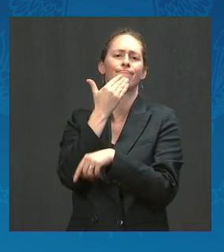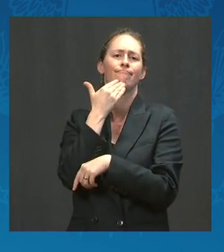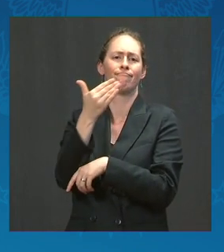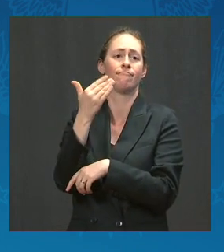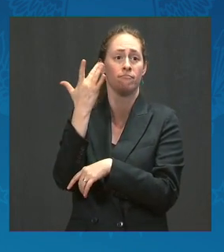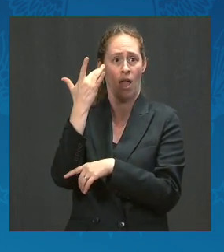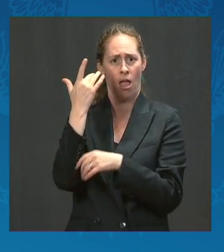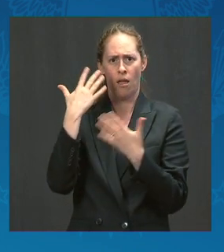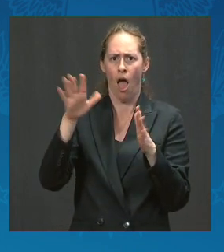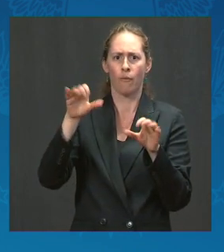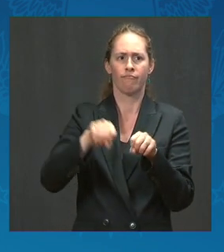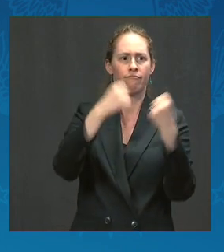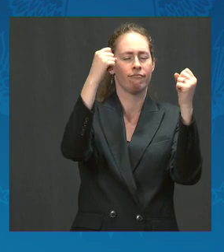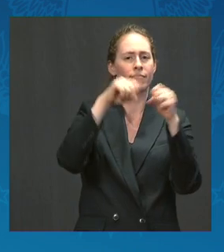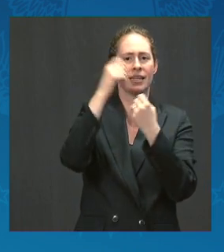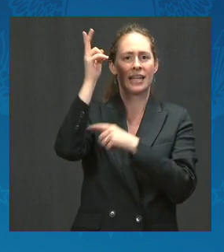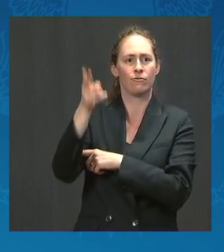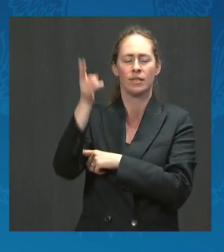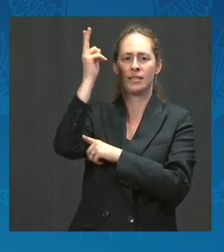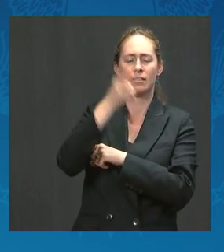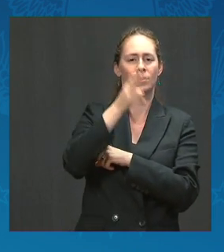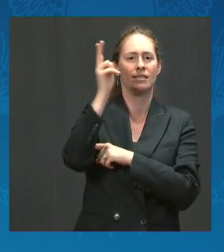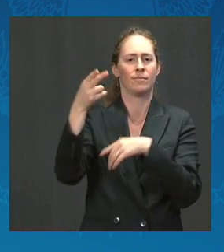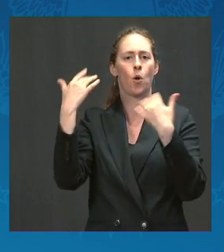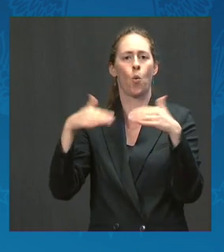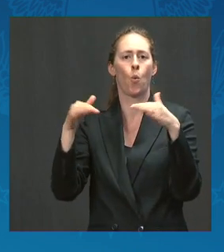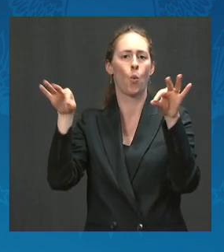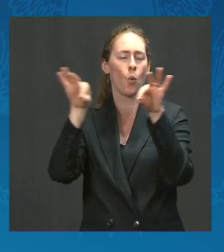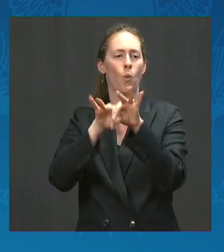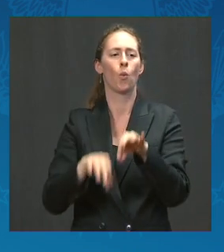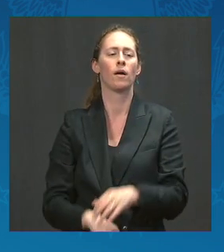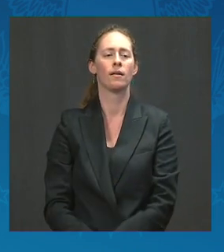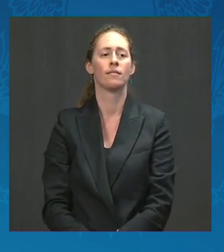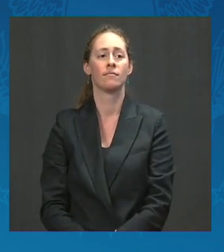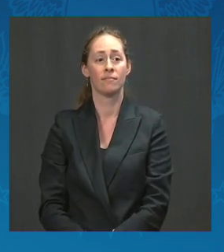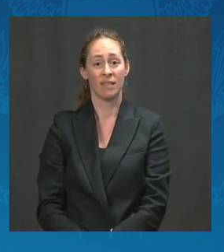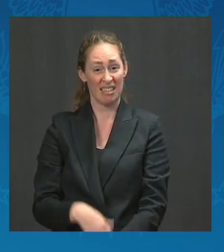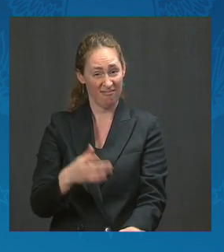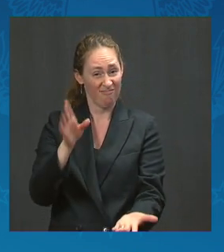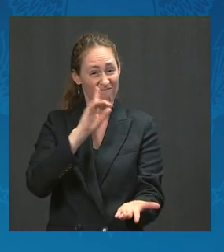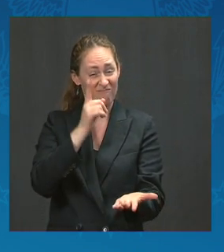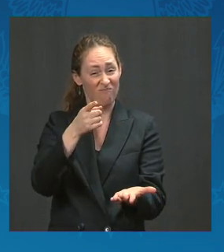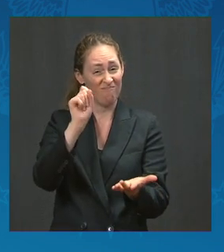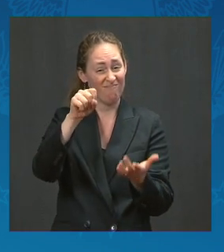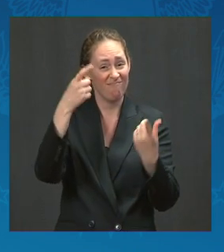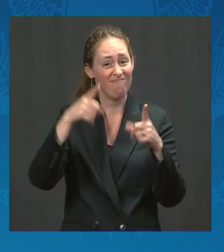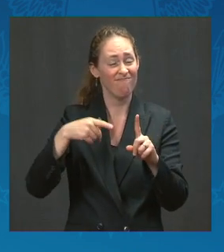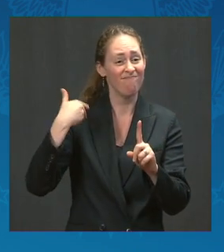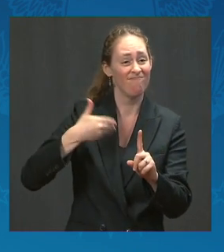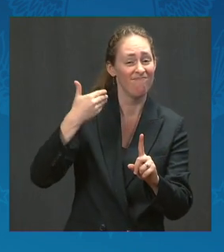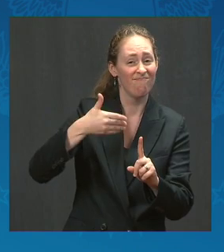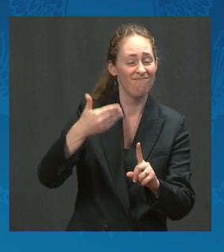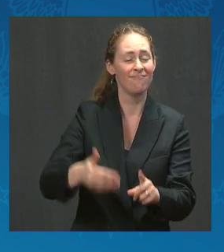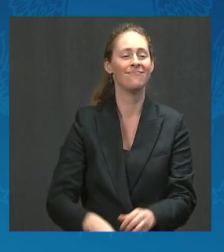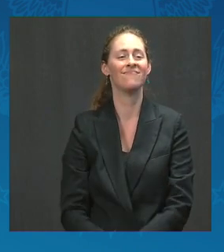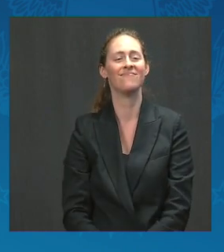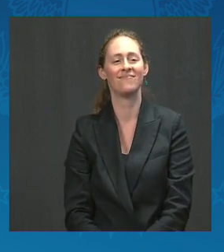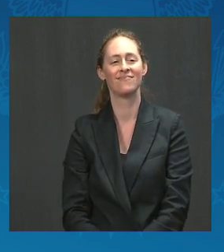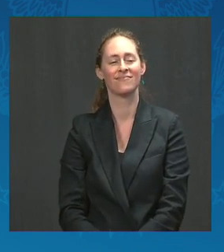and especially this. And indeed it has. And that is because time and again,